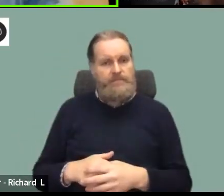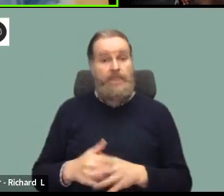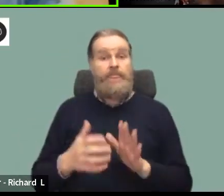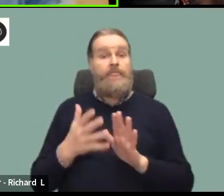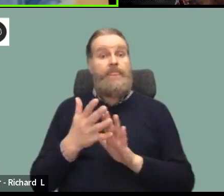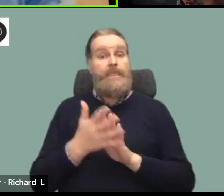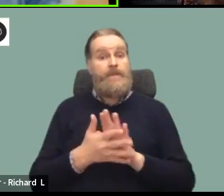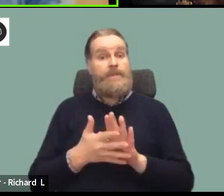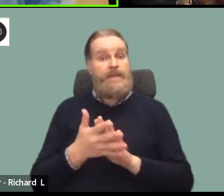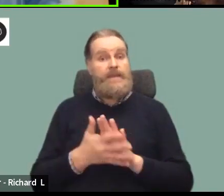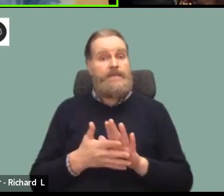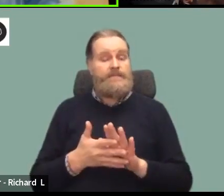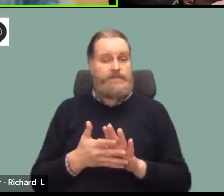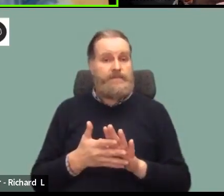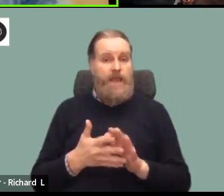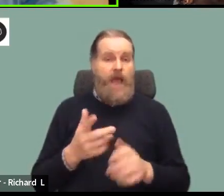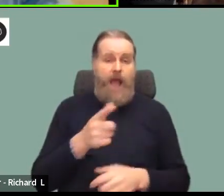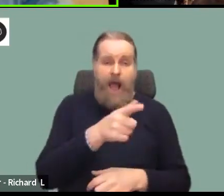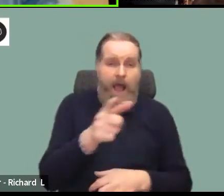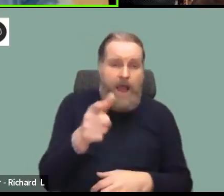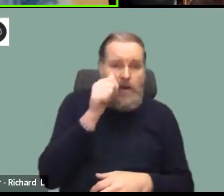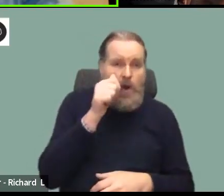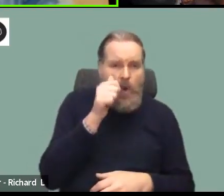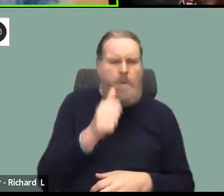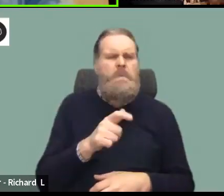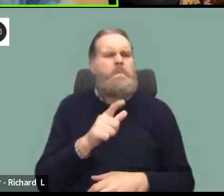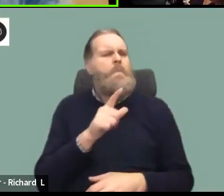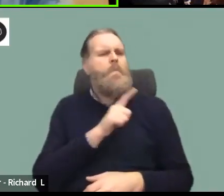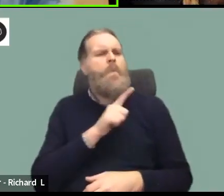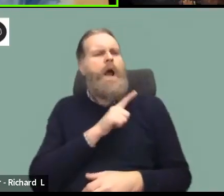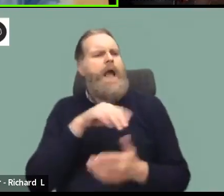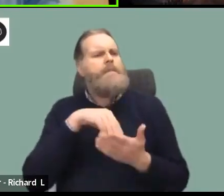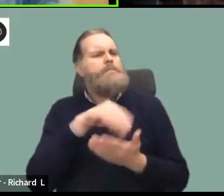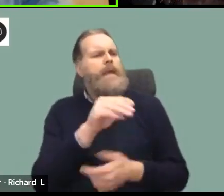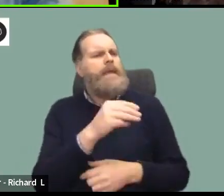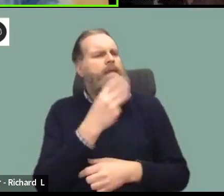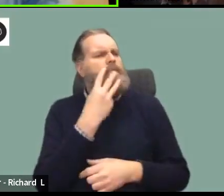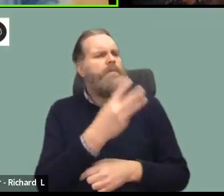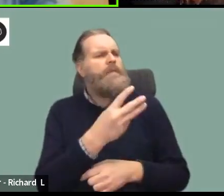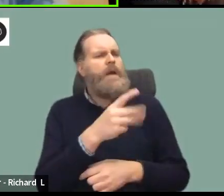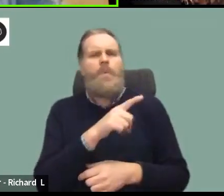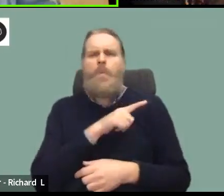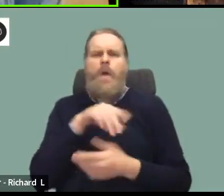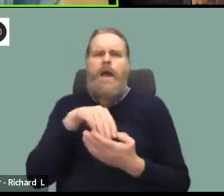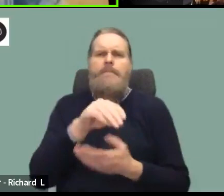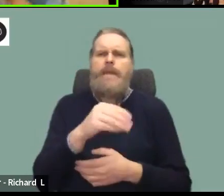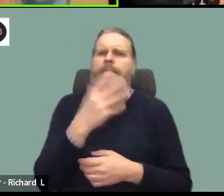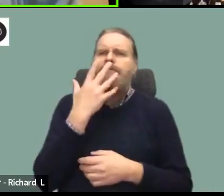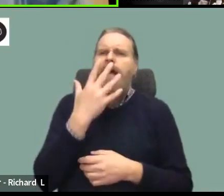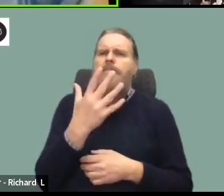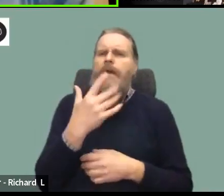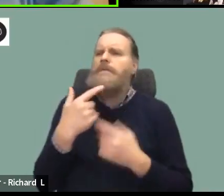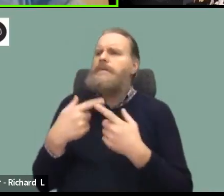And in that context. was it's absolutely digital was it's absolutely legitimate for people to ask why the levy. levy.